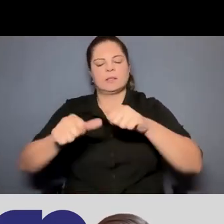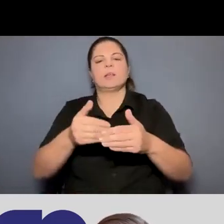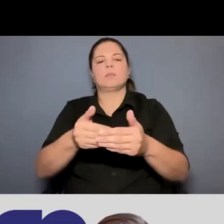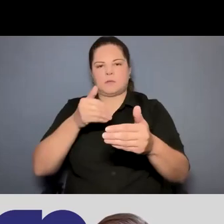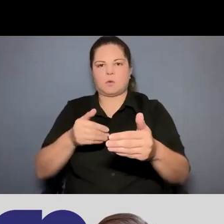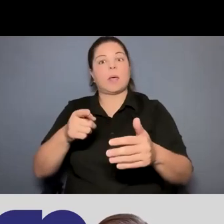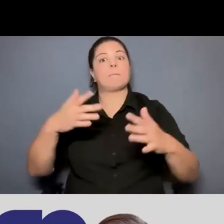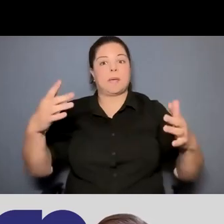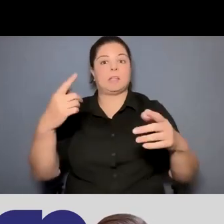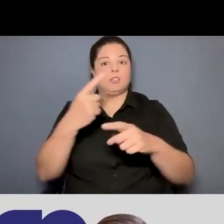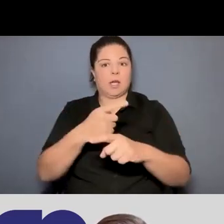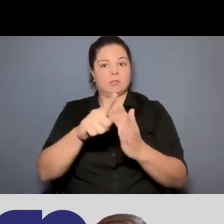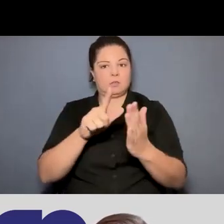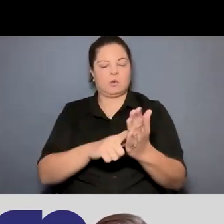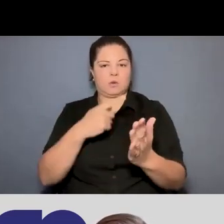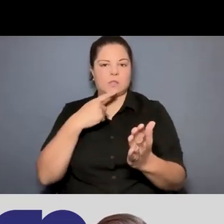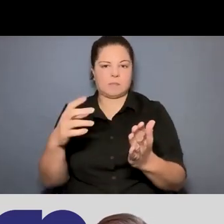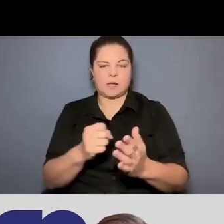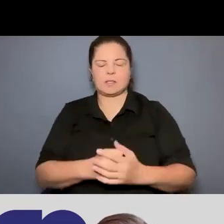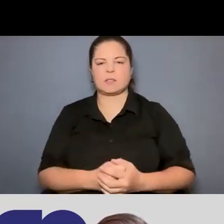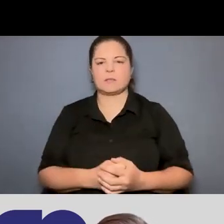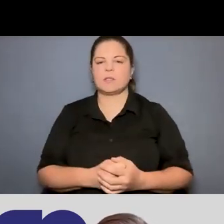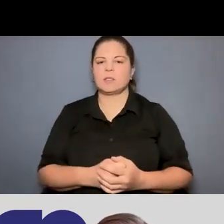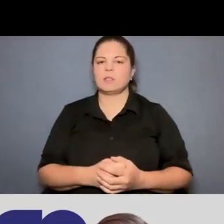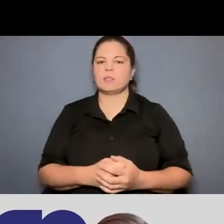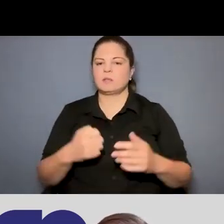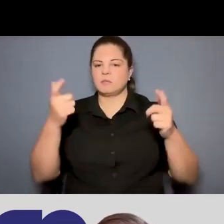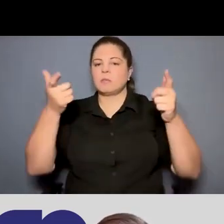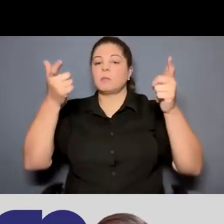This brings employers' legal obligations in relation to sexual harassment and sex